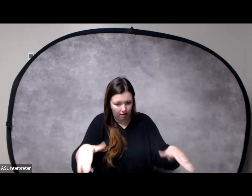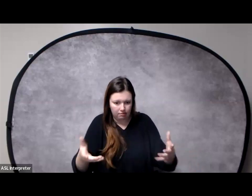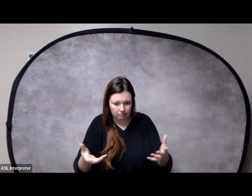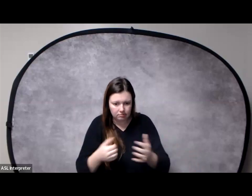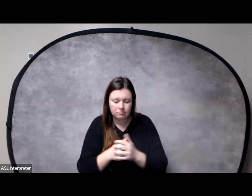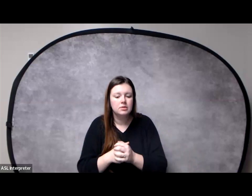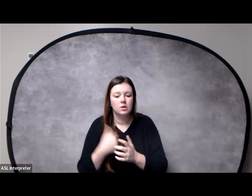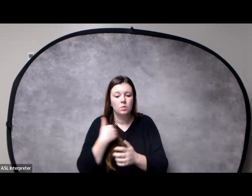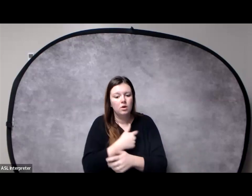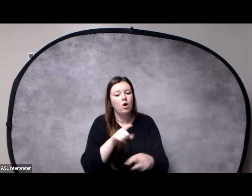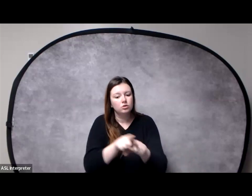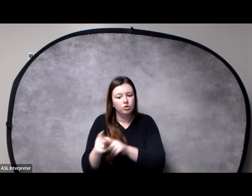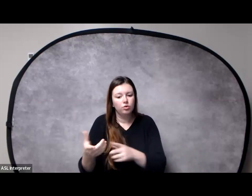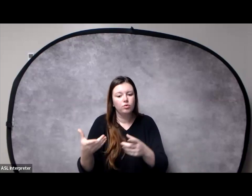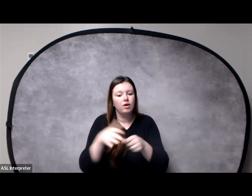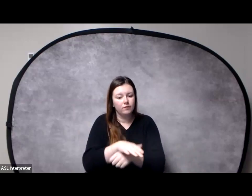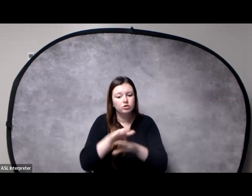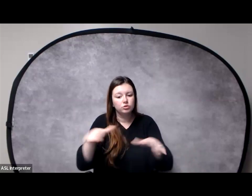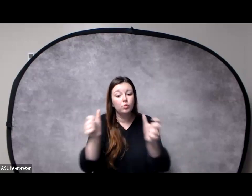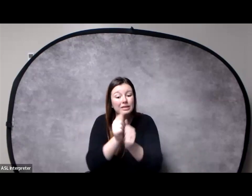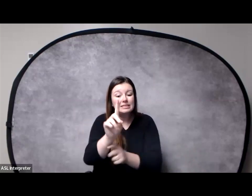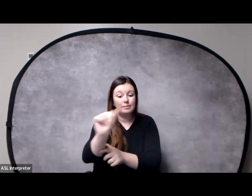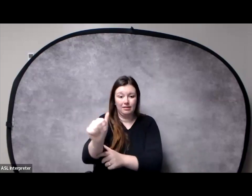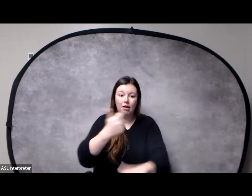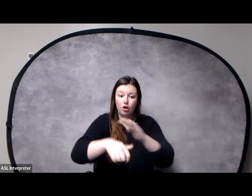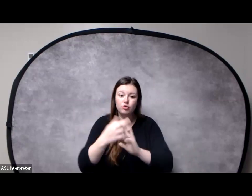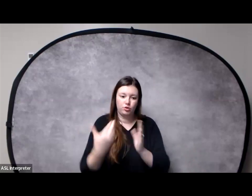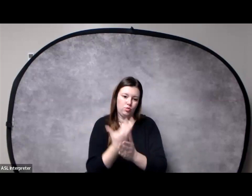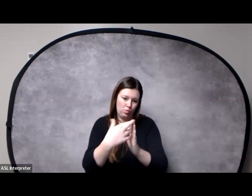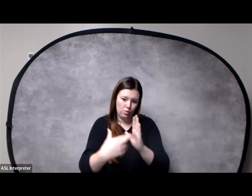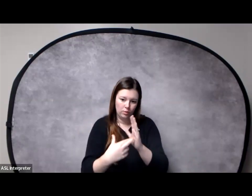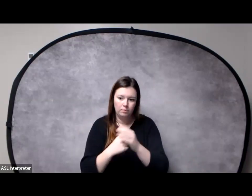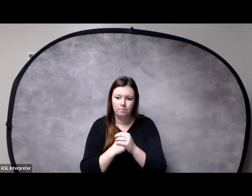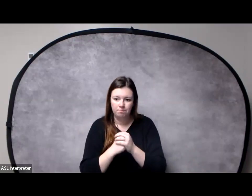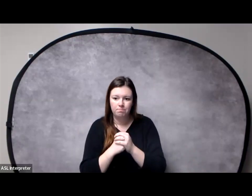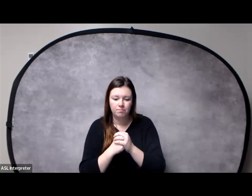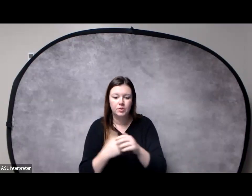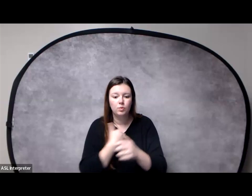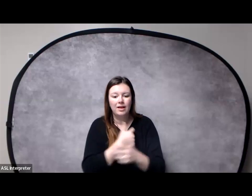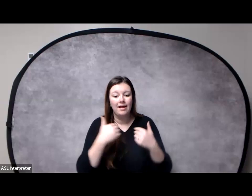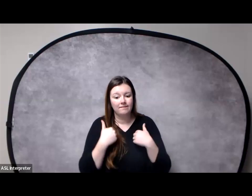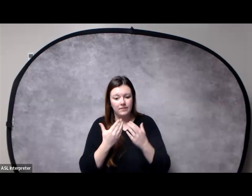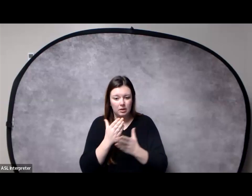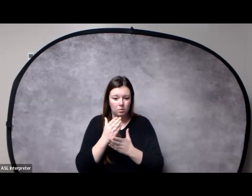And we also have a sub-part that covers parent evaluation procedures.